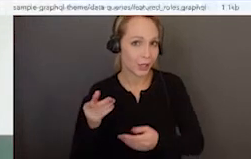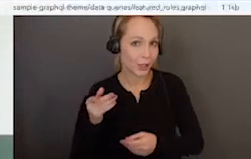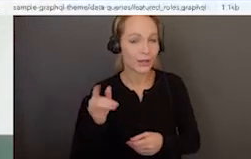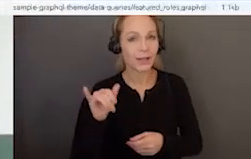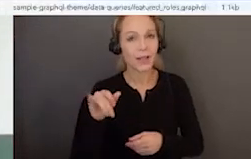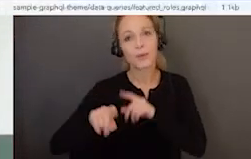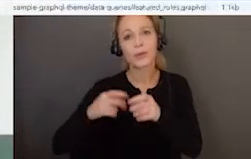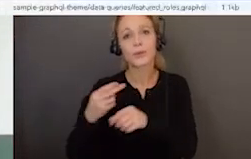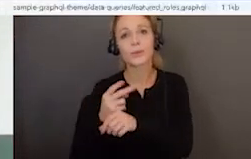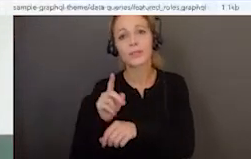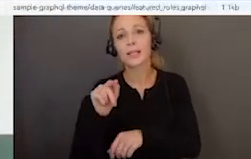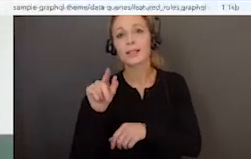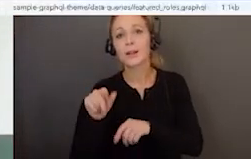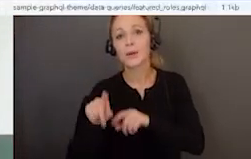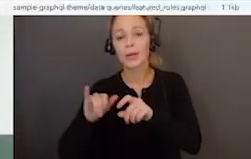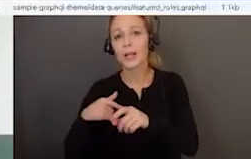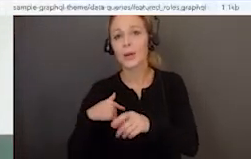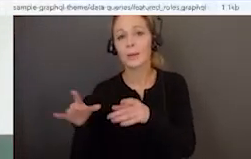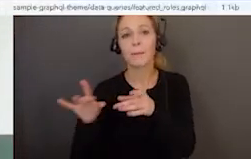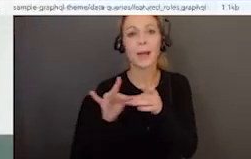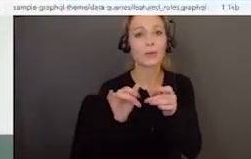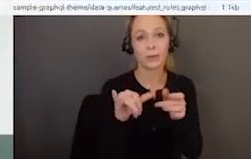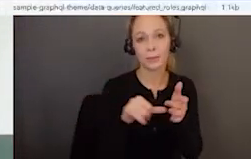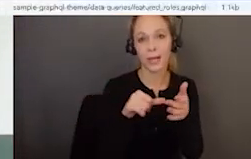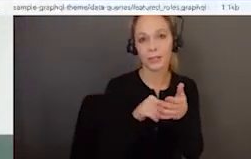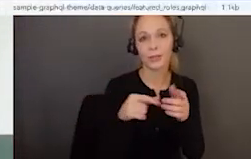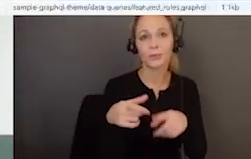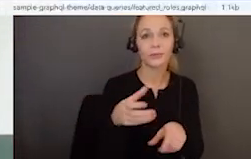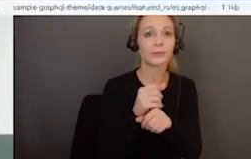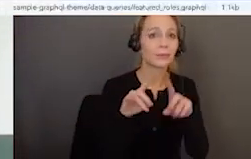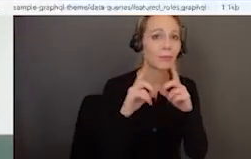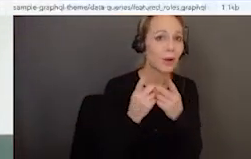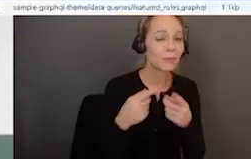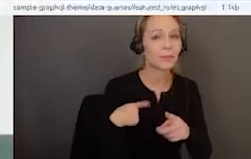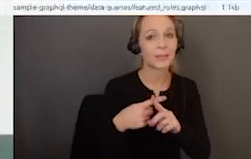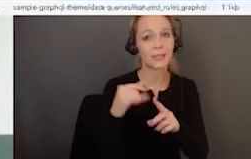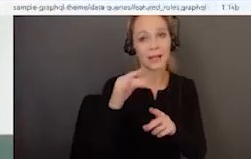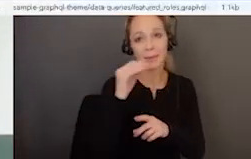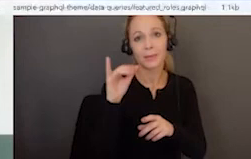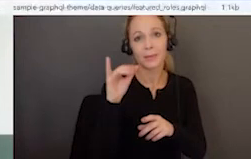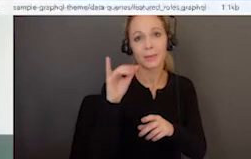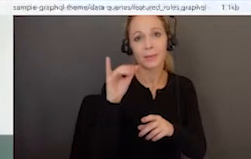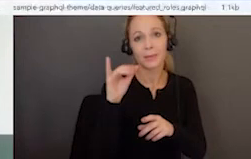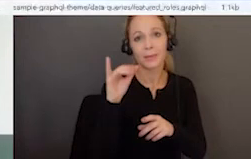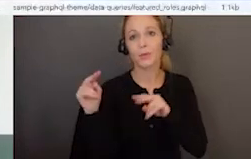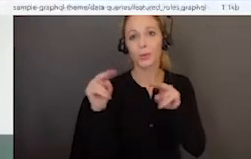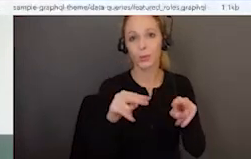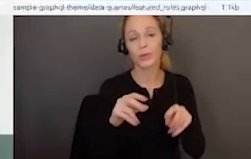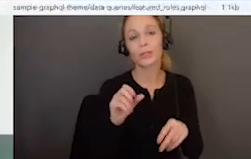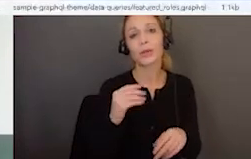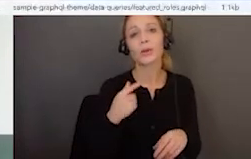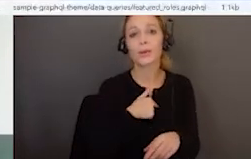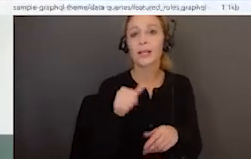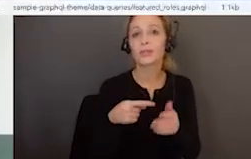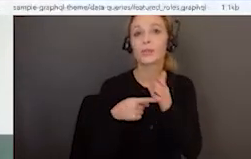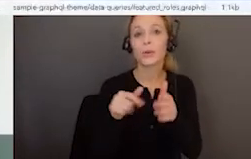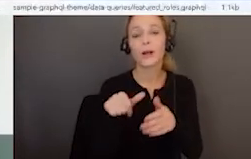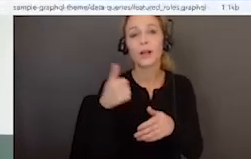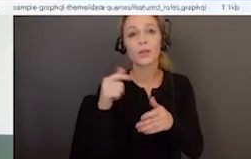DETAILS PAGE USES THIS QUERY HERE. WE CAN SHOW OTHER ROLES THAT THE CANDIDATE MIGHT BE